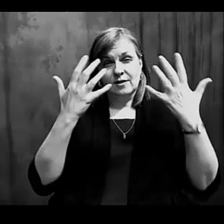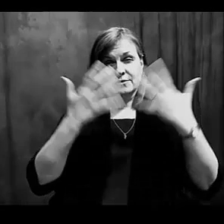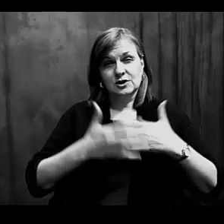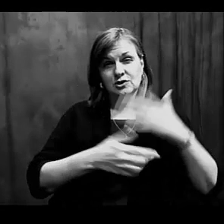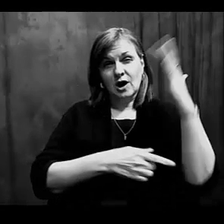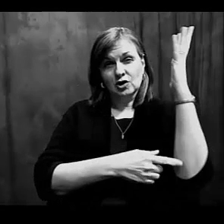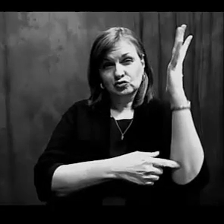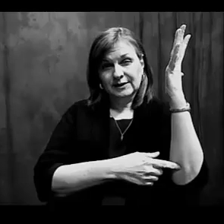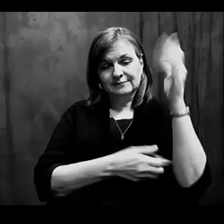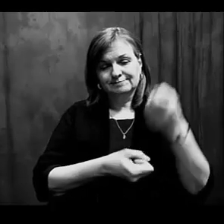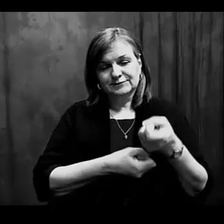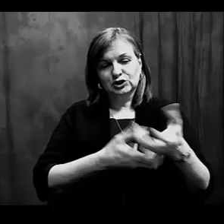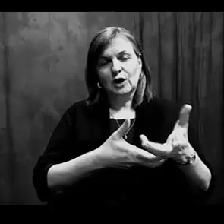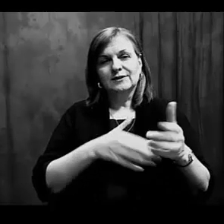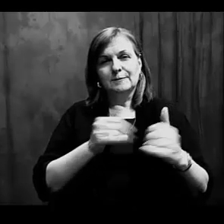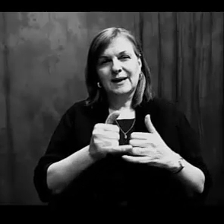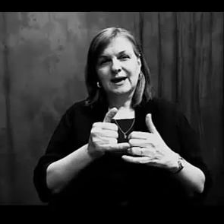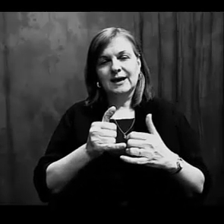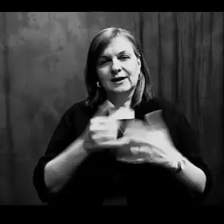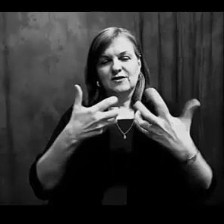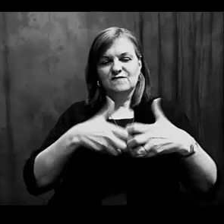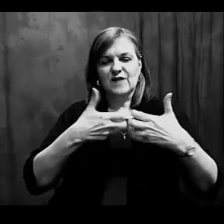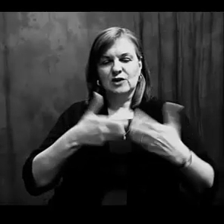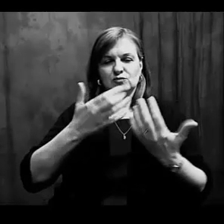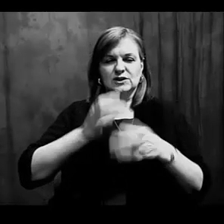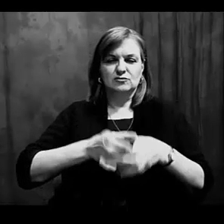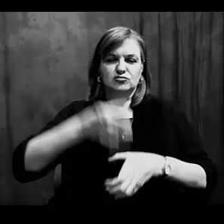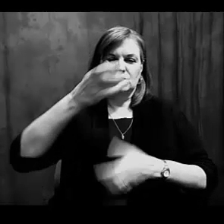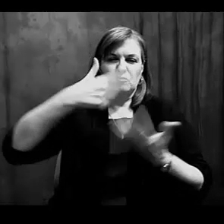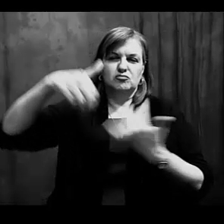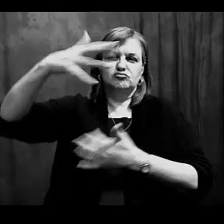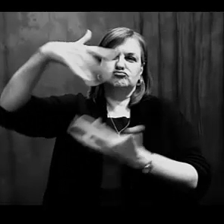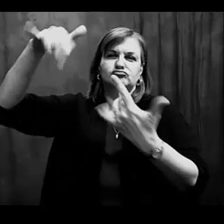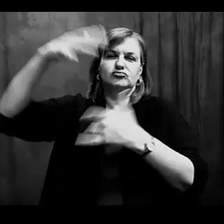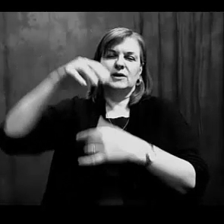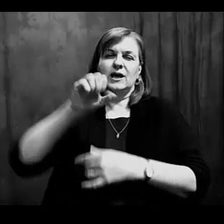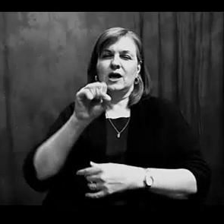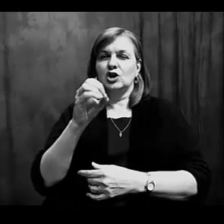the industrial revolution produced enough soot and debris